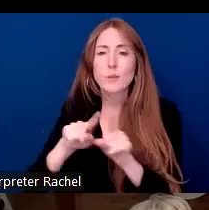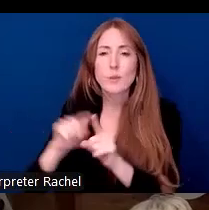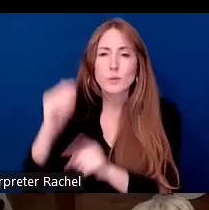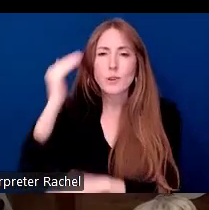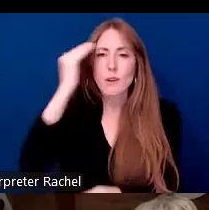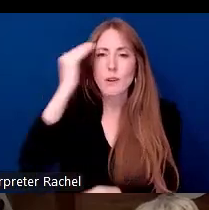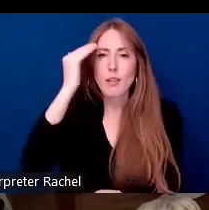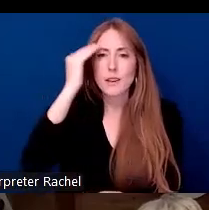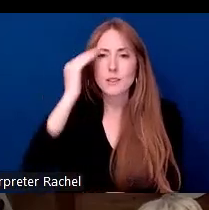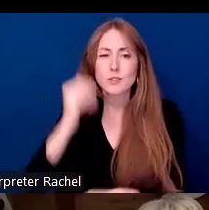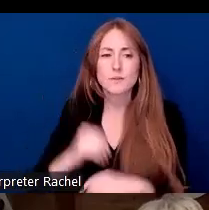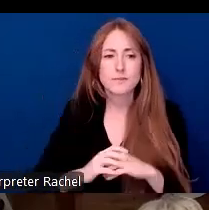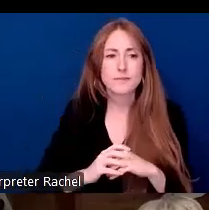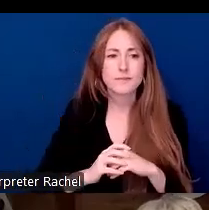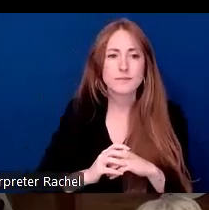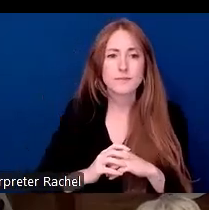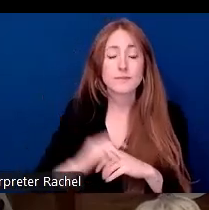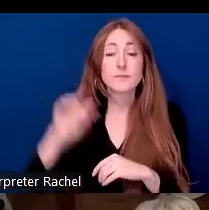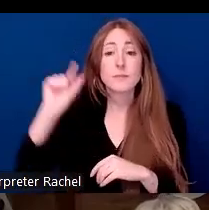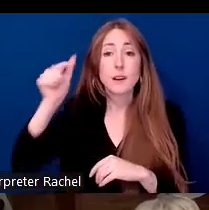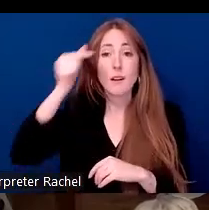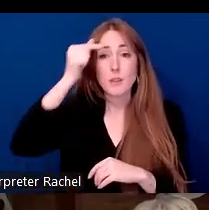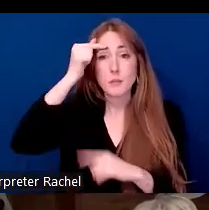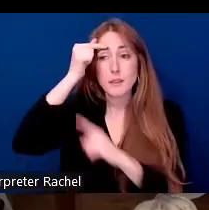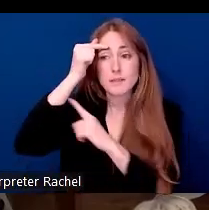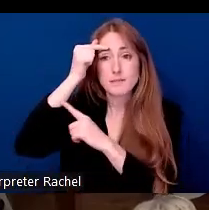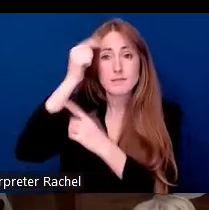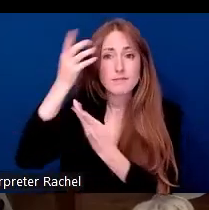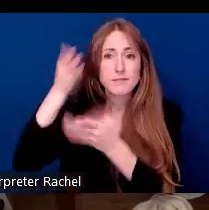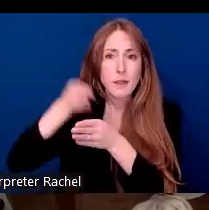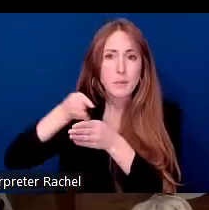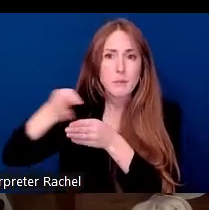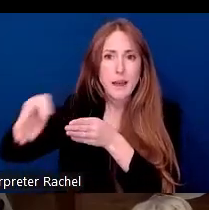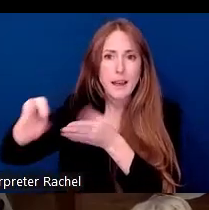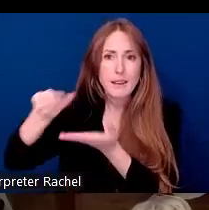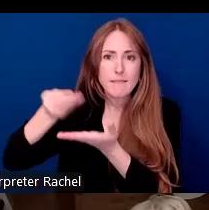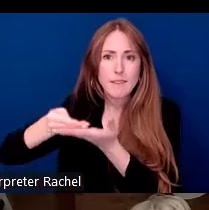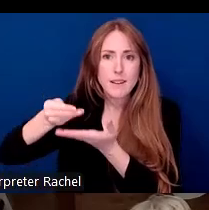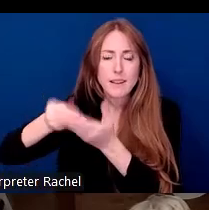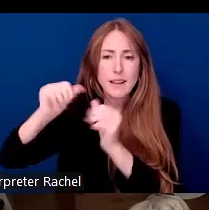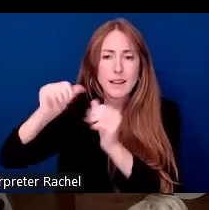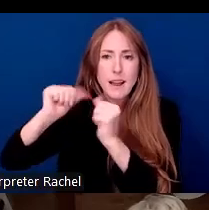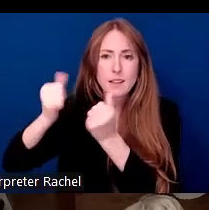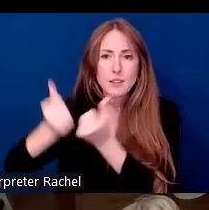Also, the government also who are the main funding agency for these programs needs to